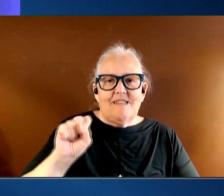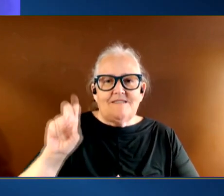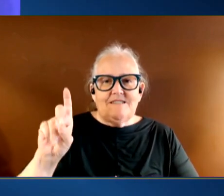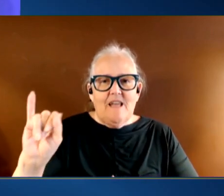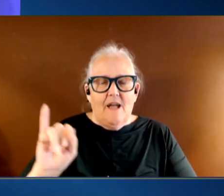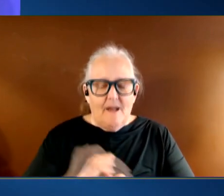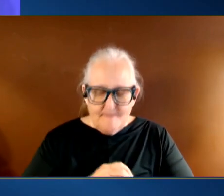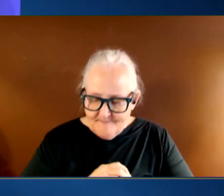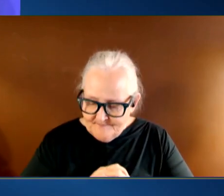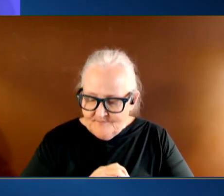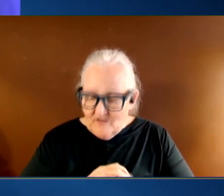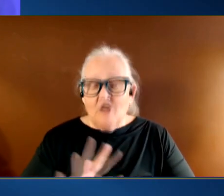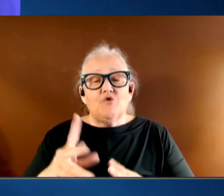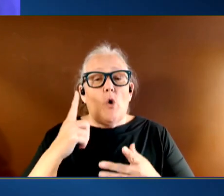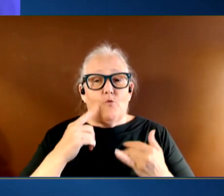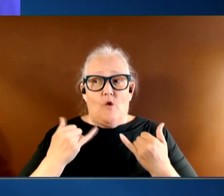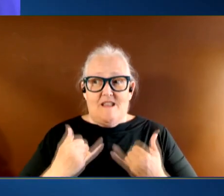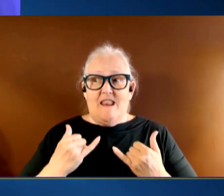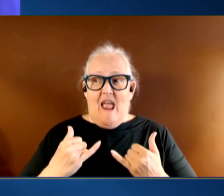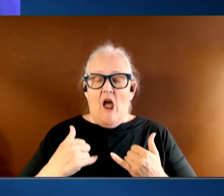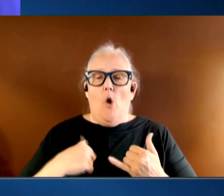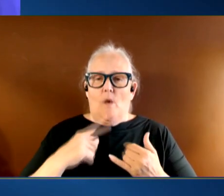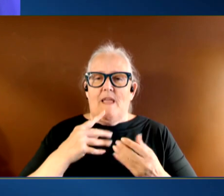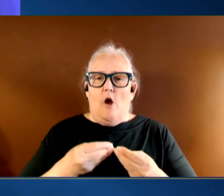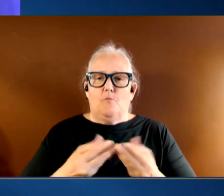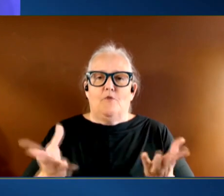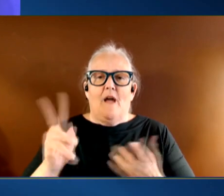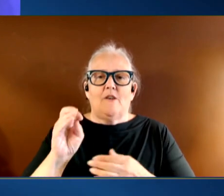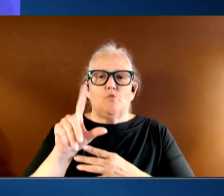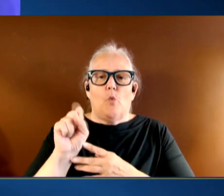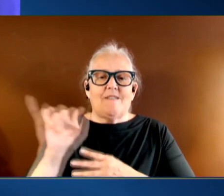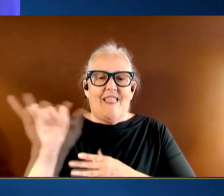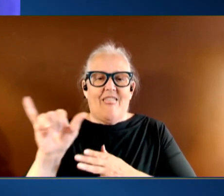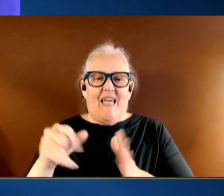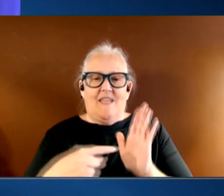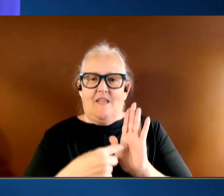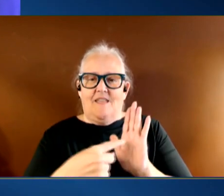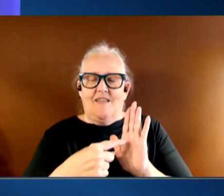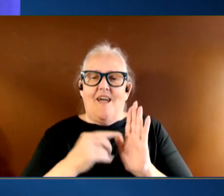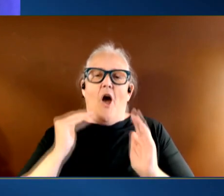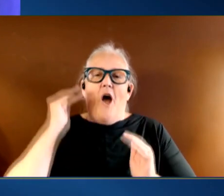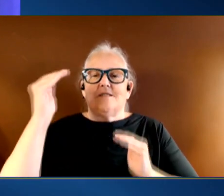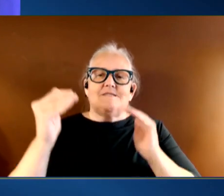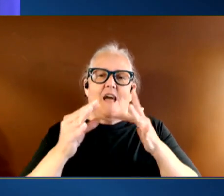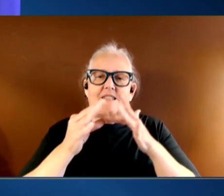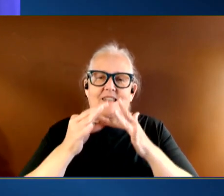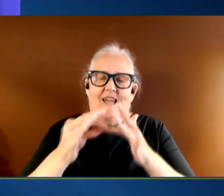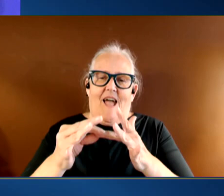we are releasing tools like this one. This is the adult guide specific to sickle cell disease